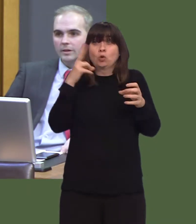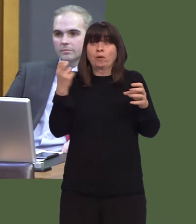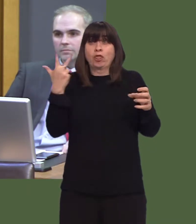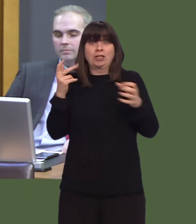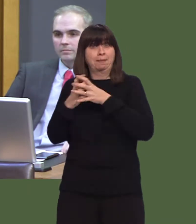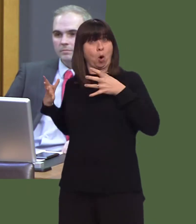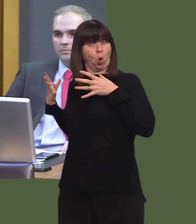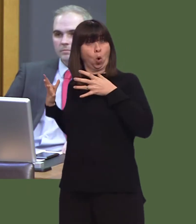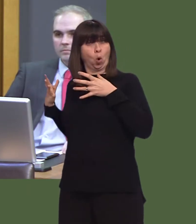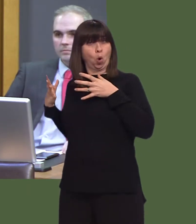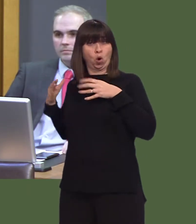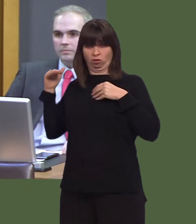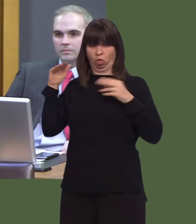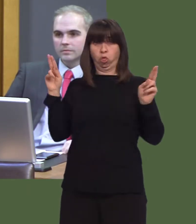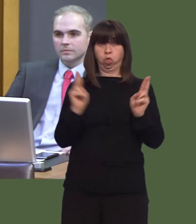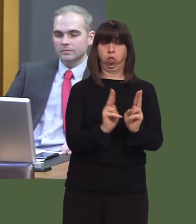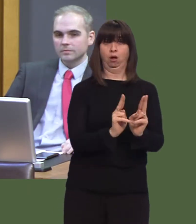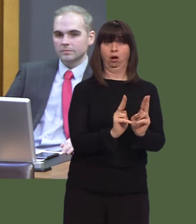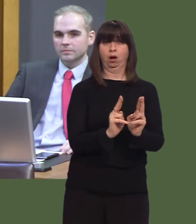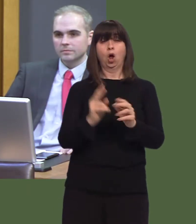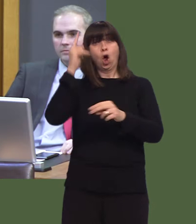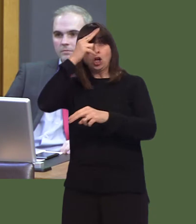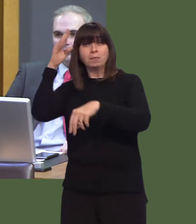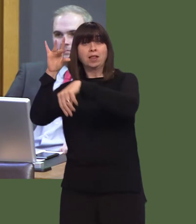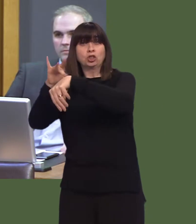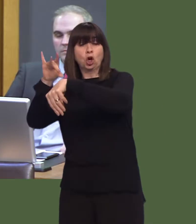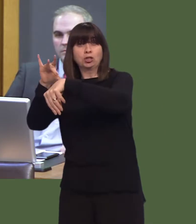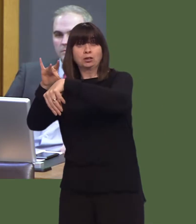We have fewer hospital doctors now than in 2014.